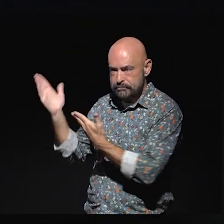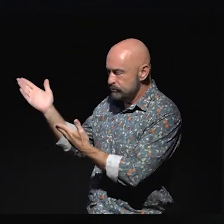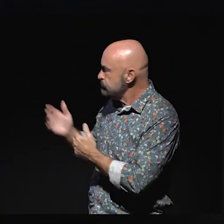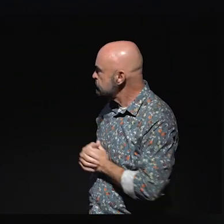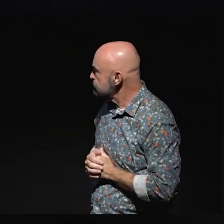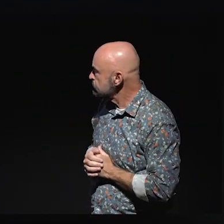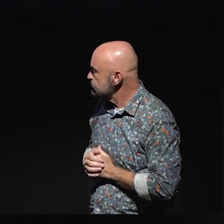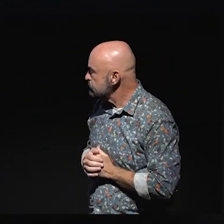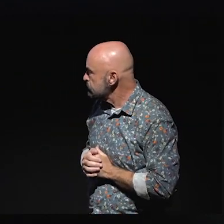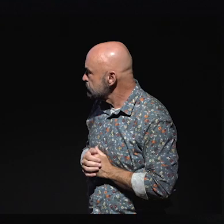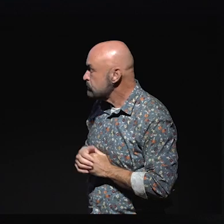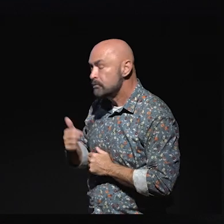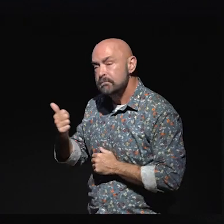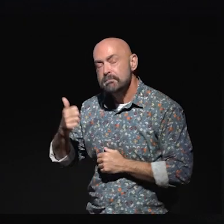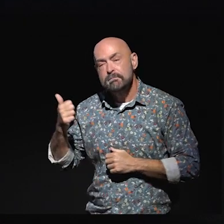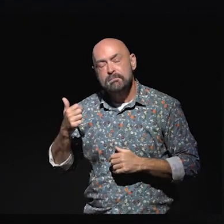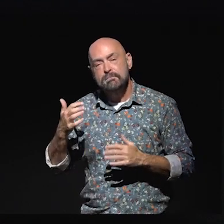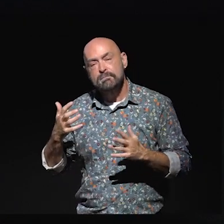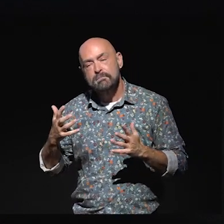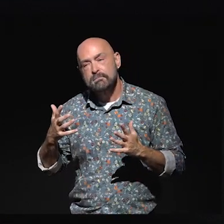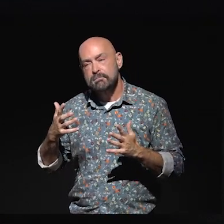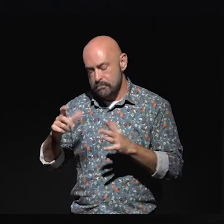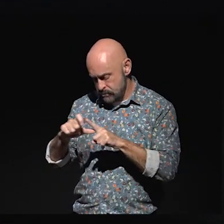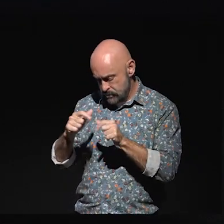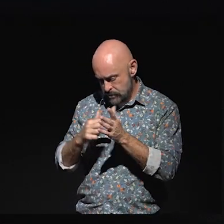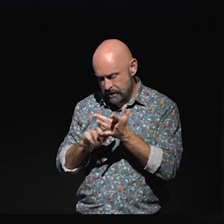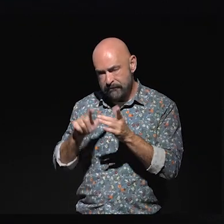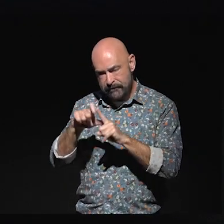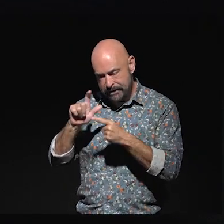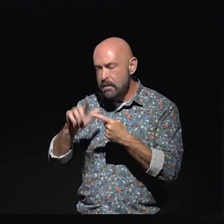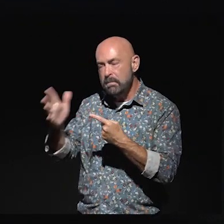And this was David, who had painted Napoleon often,